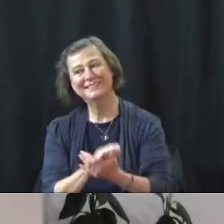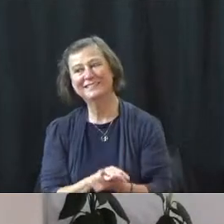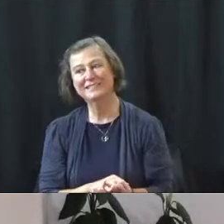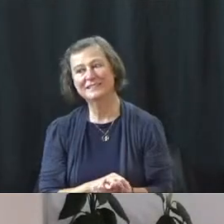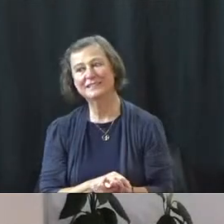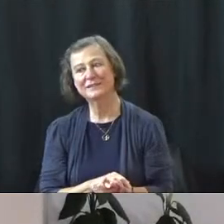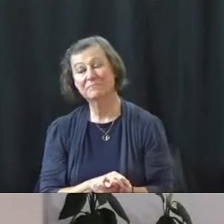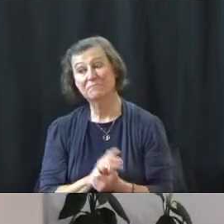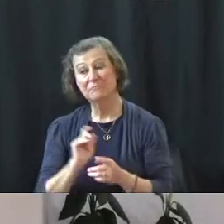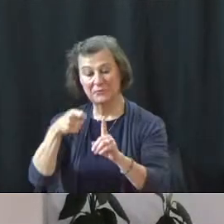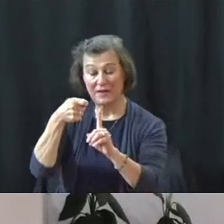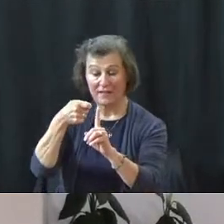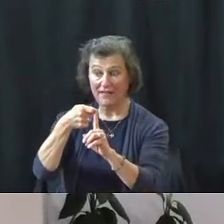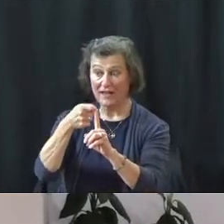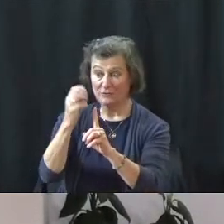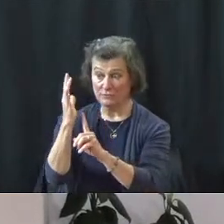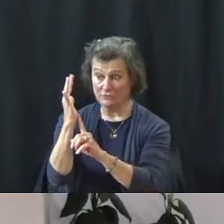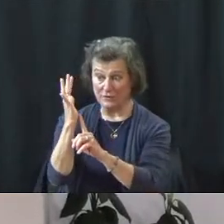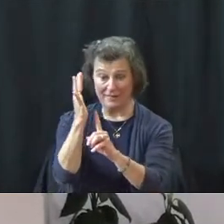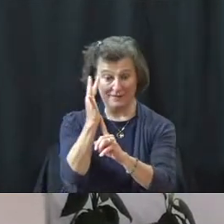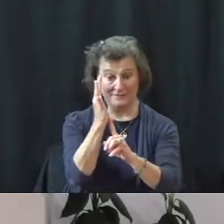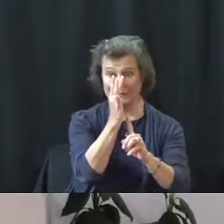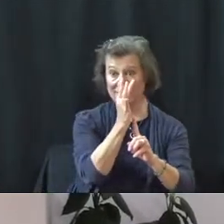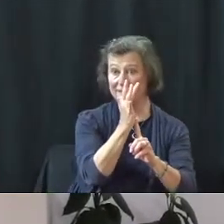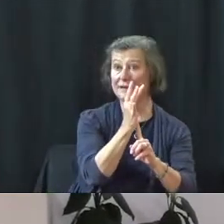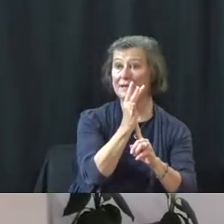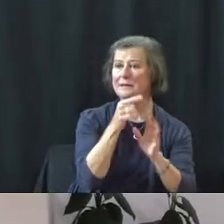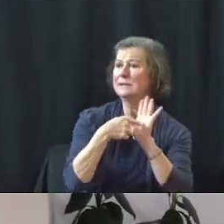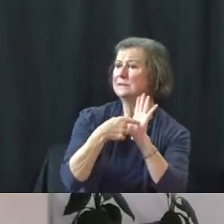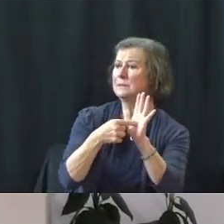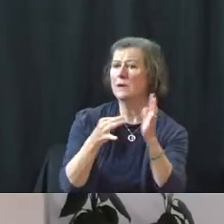We light these chalices as a symbol of our faith.